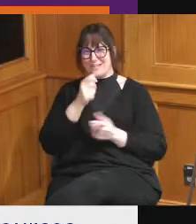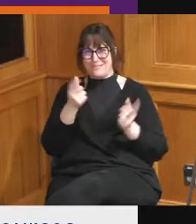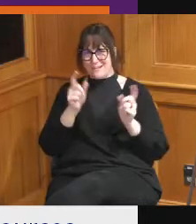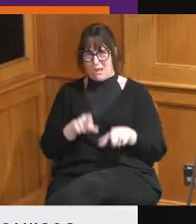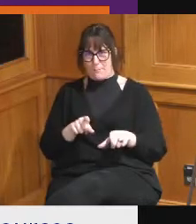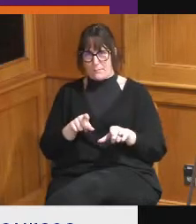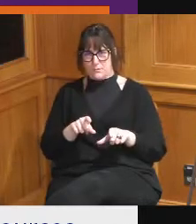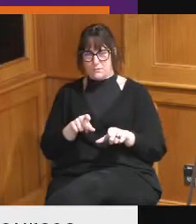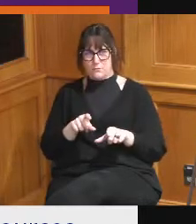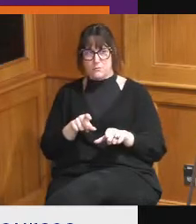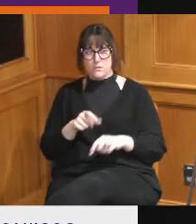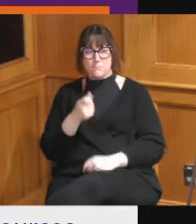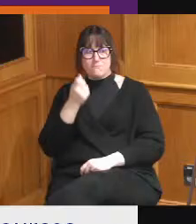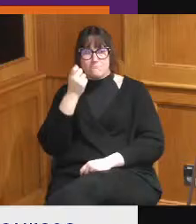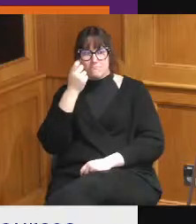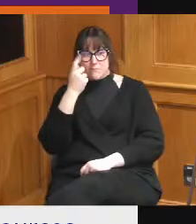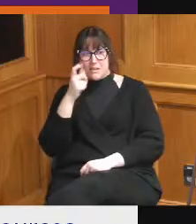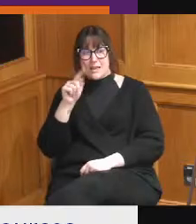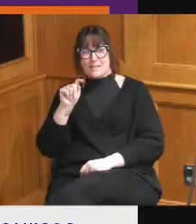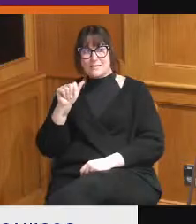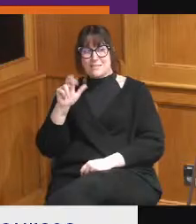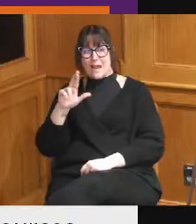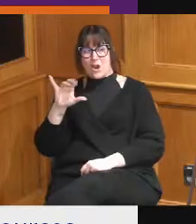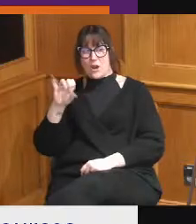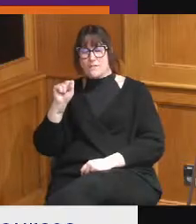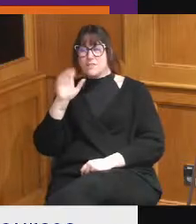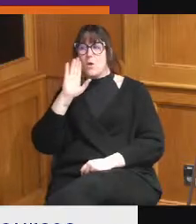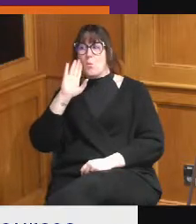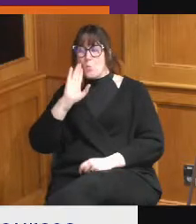around the fact that tariffs are going to add cost and significant uncertainty in the near